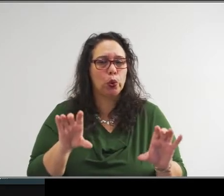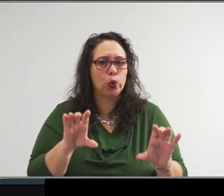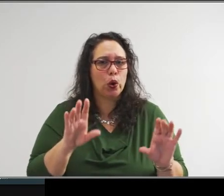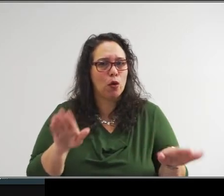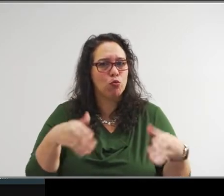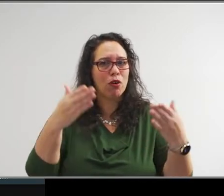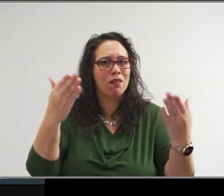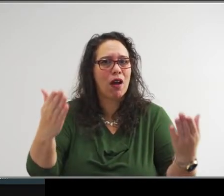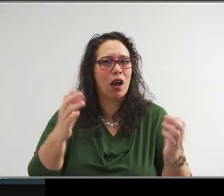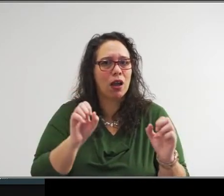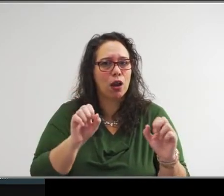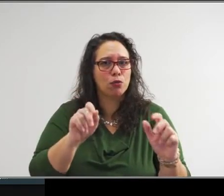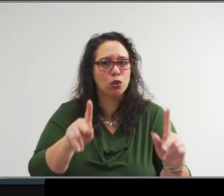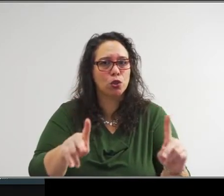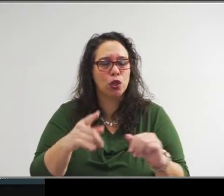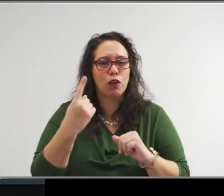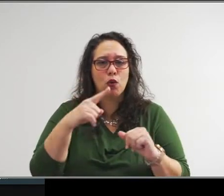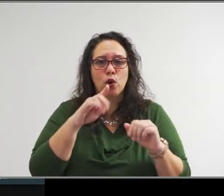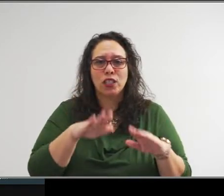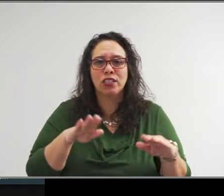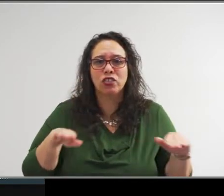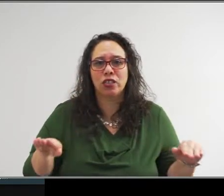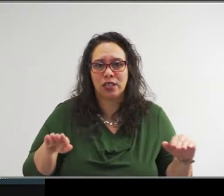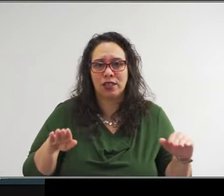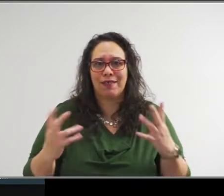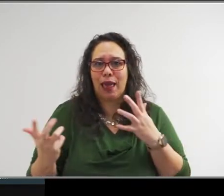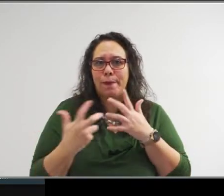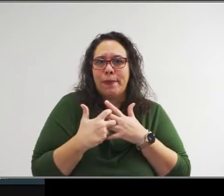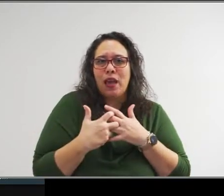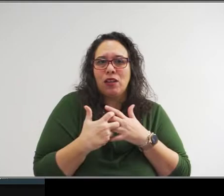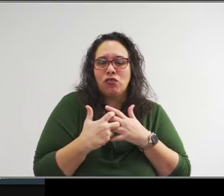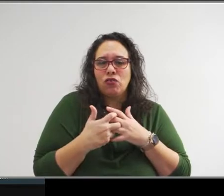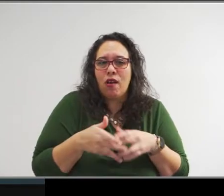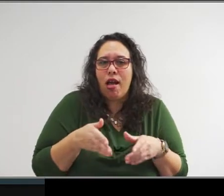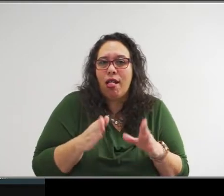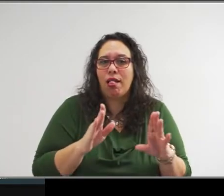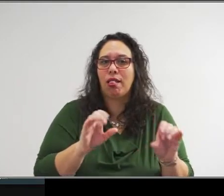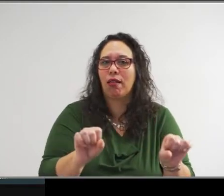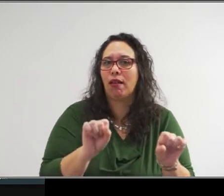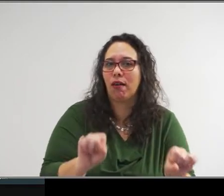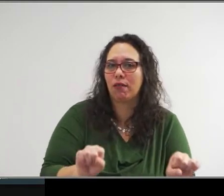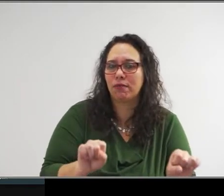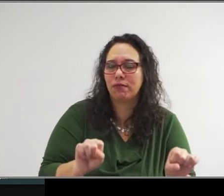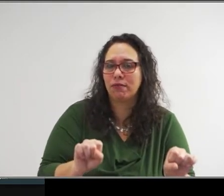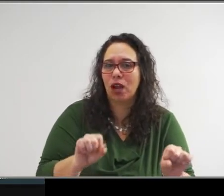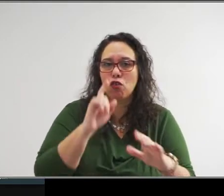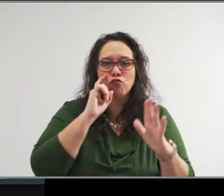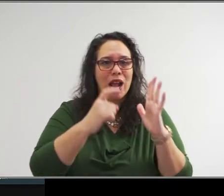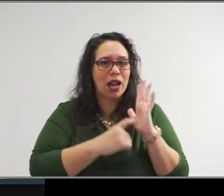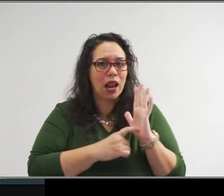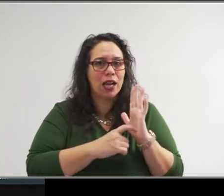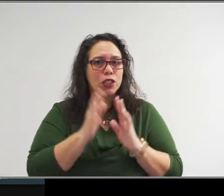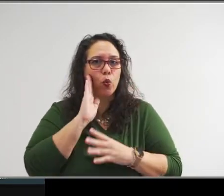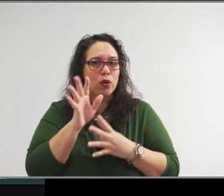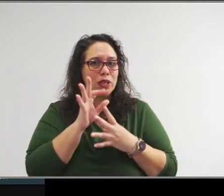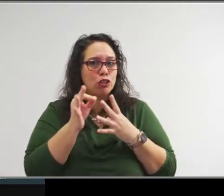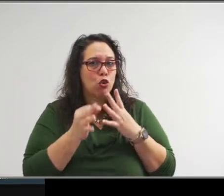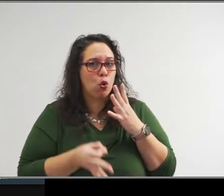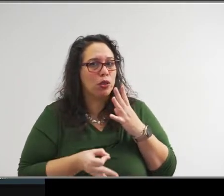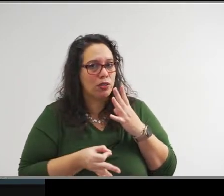opportunities for children that match what is allowable, recognizing that there will be choice attached to what we offer.